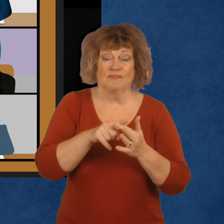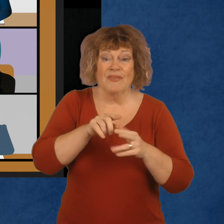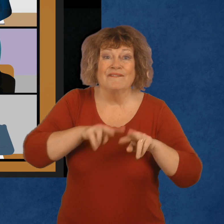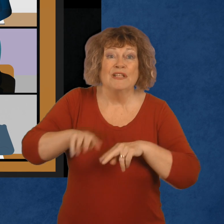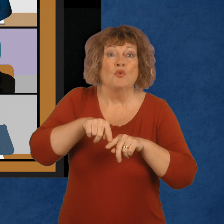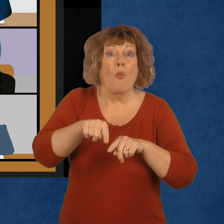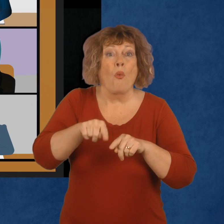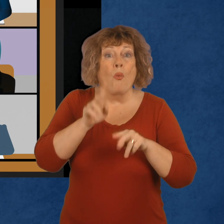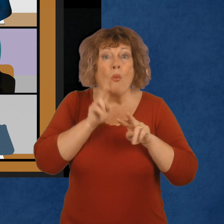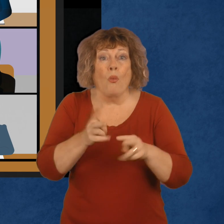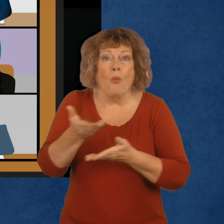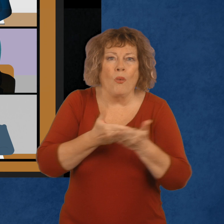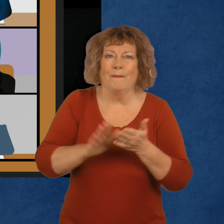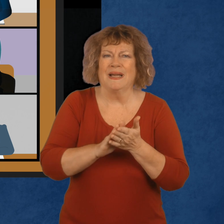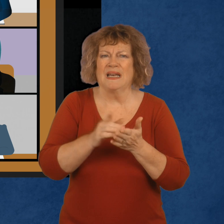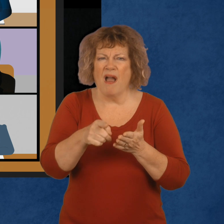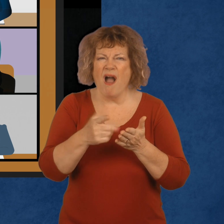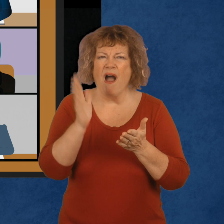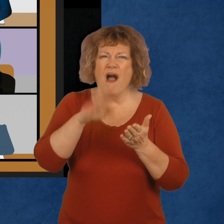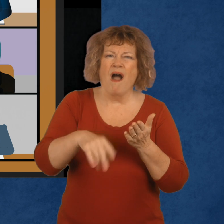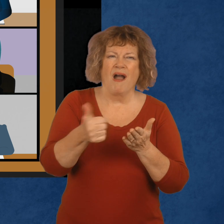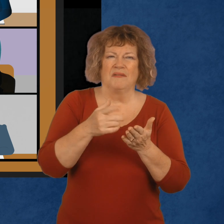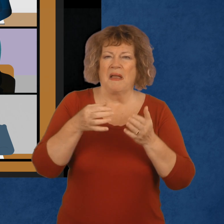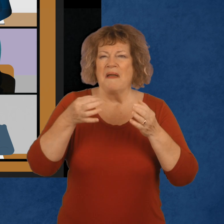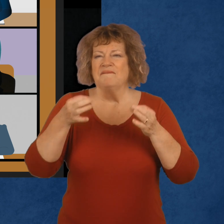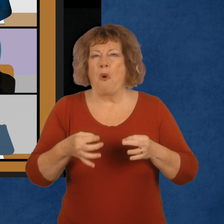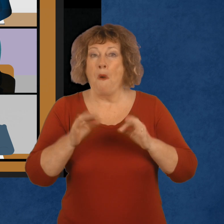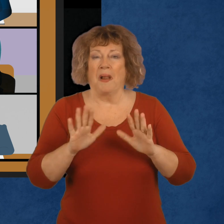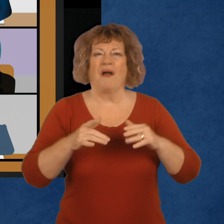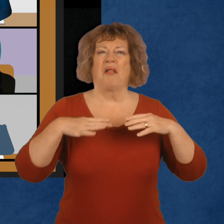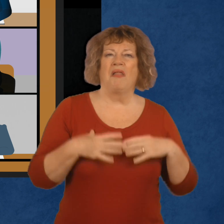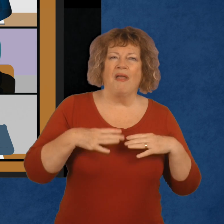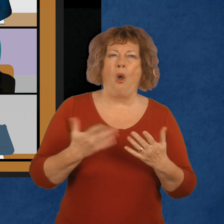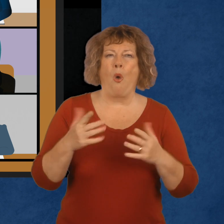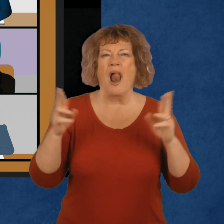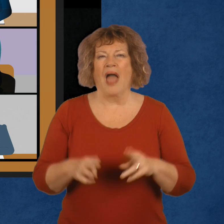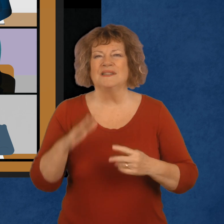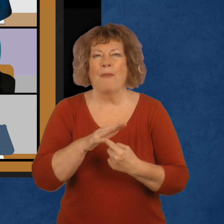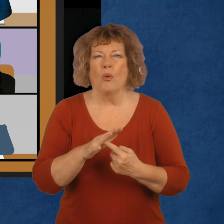A video hearing has exactly the same rules to ensure that everyone involved is treated fairly and with respect.